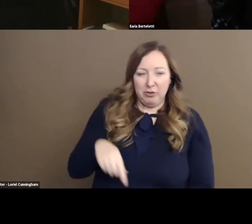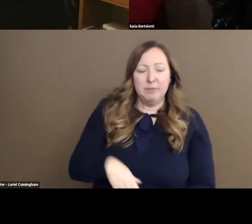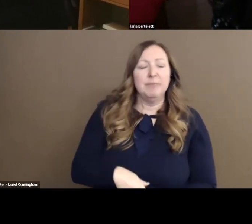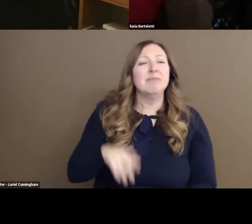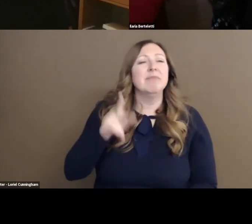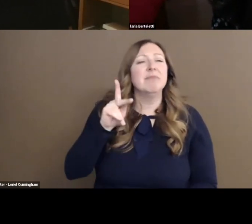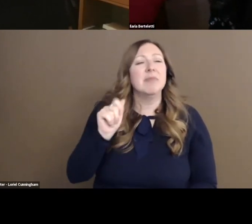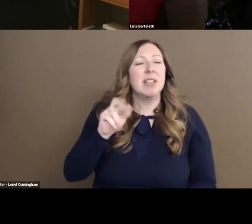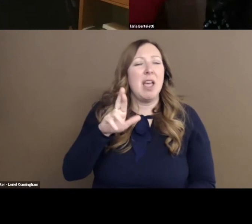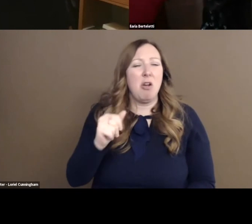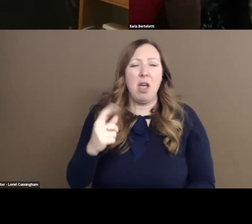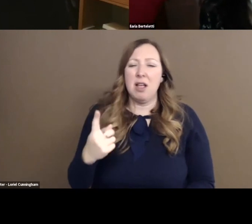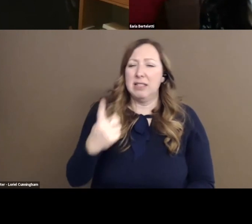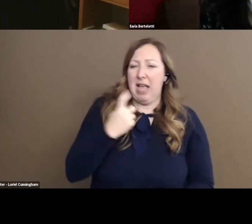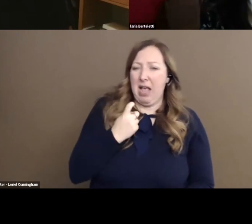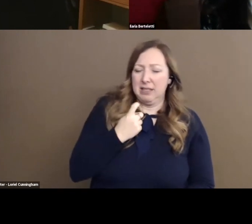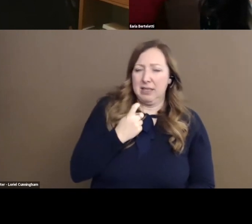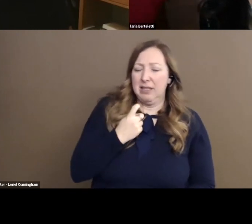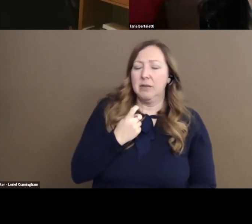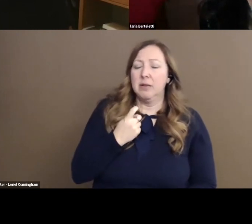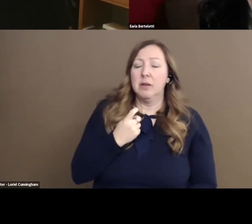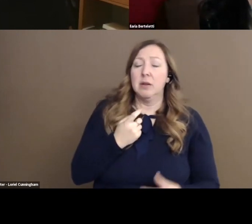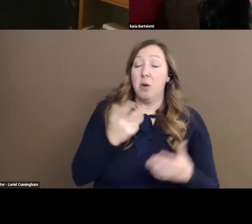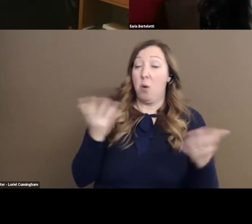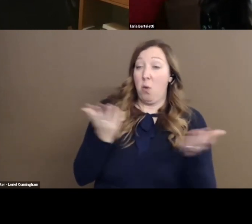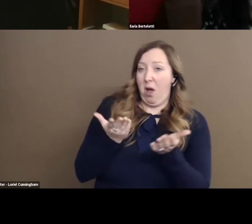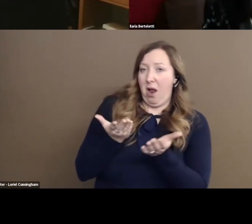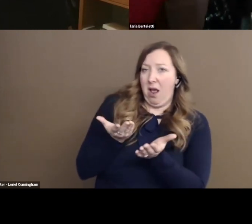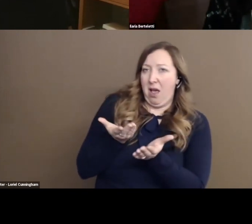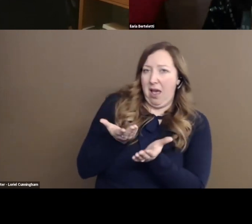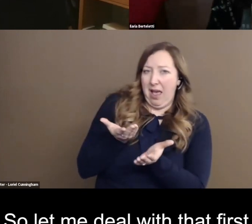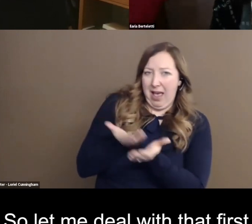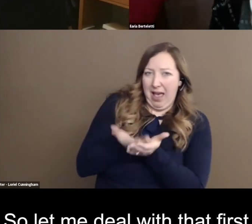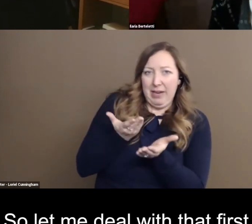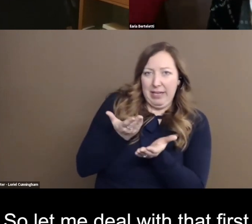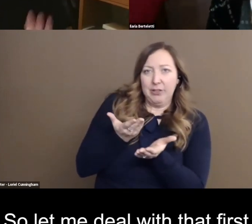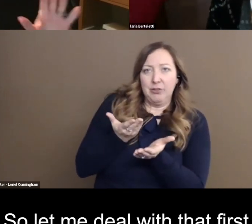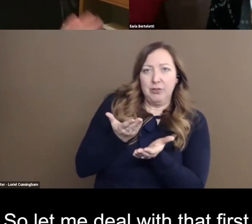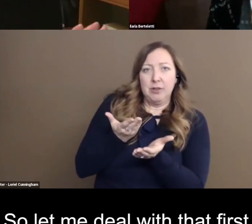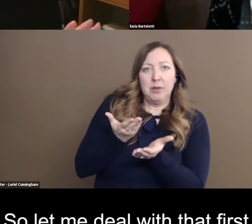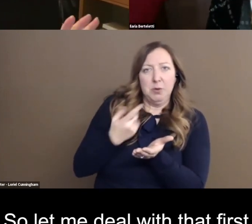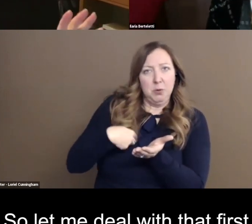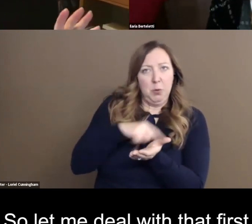what what what evidence would we want to say like its absence structure so let me